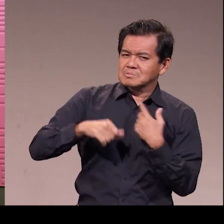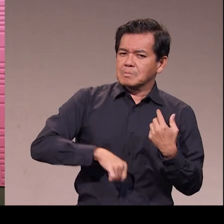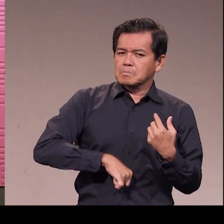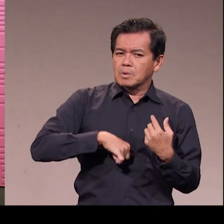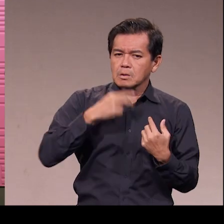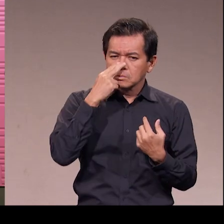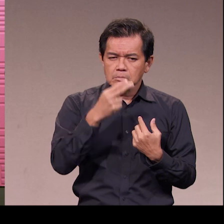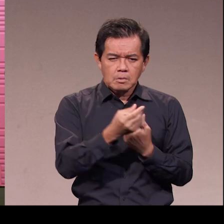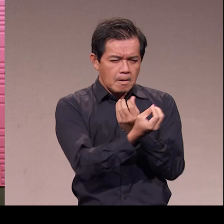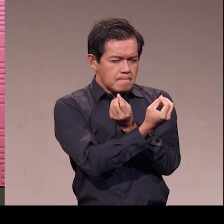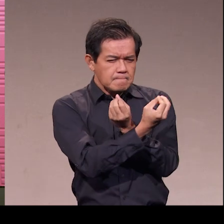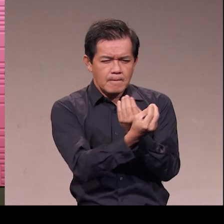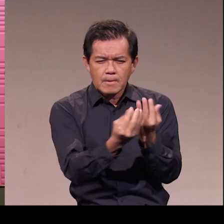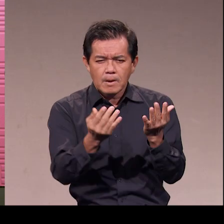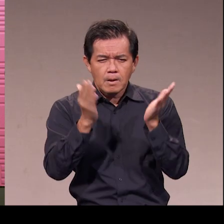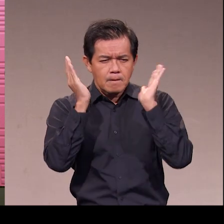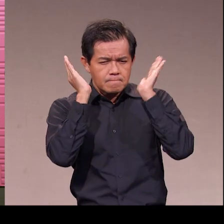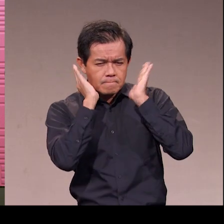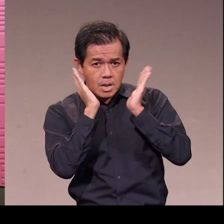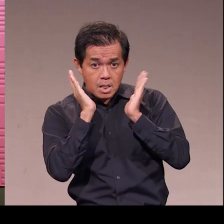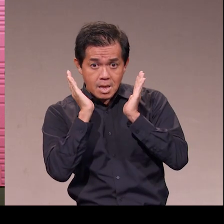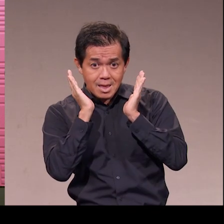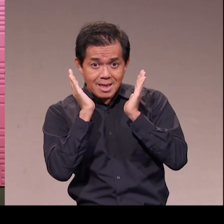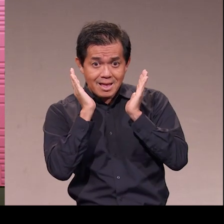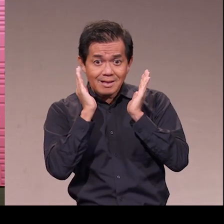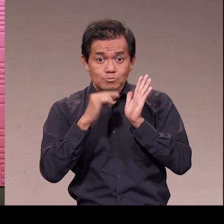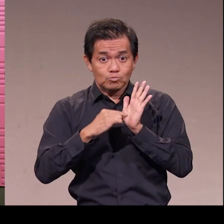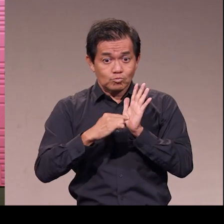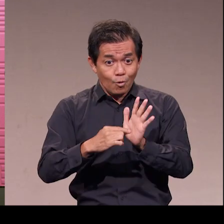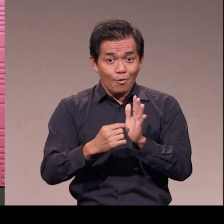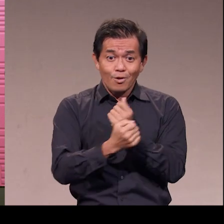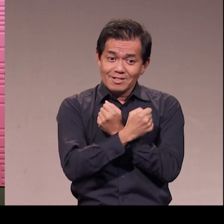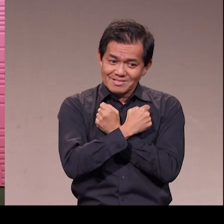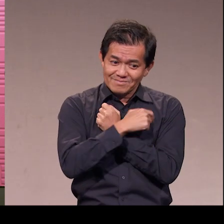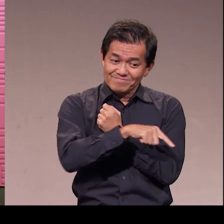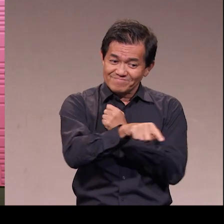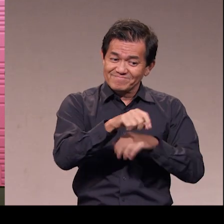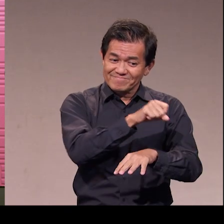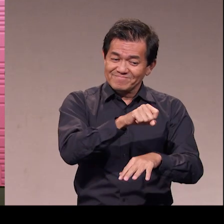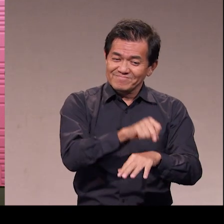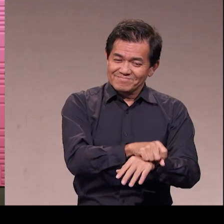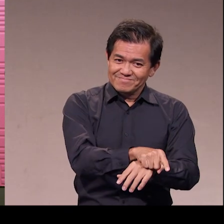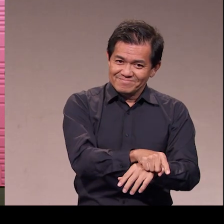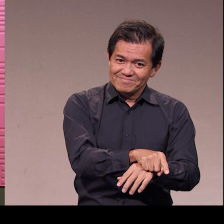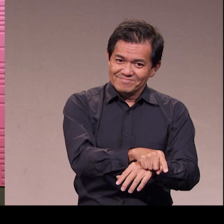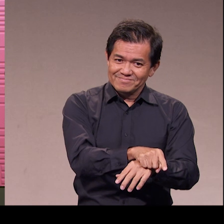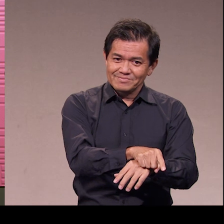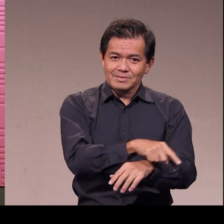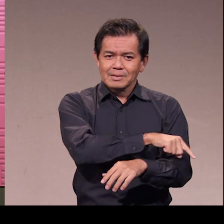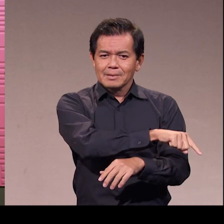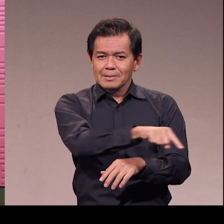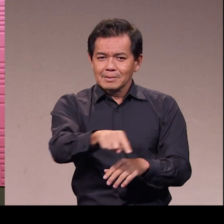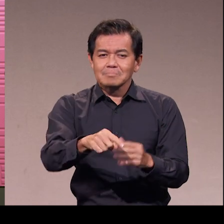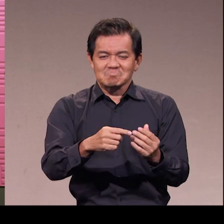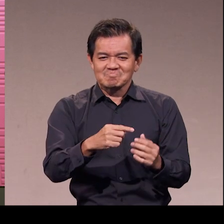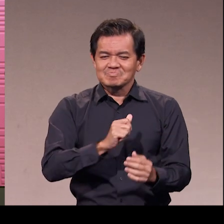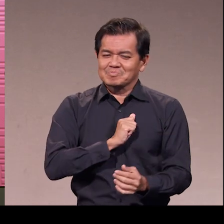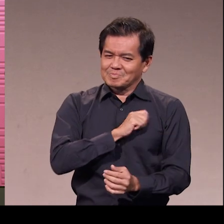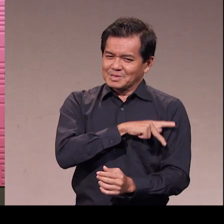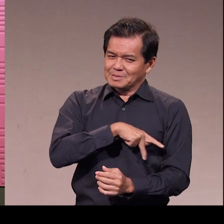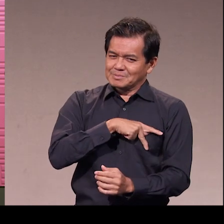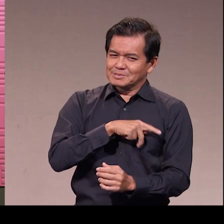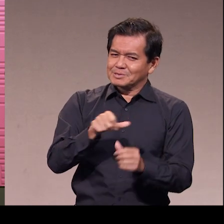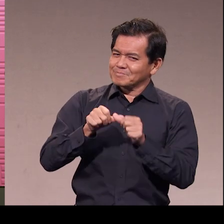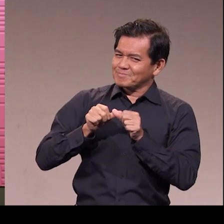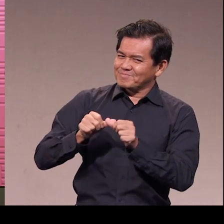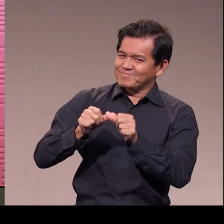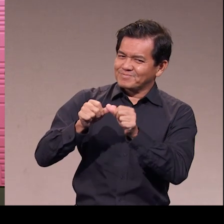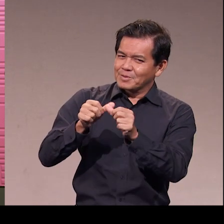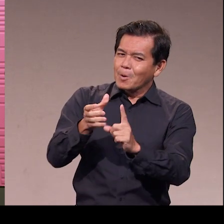heartlfelt love for Singapore openly. They appreciated and uphold our multi-racial society.